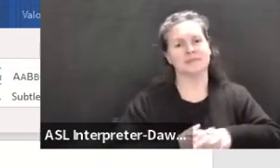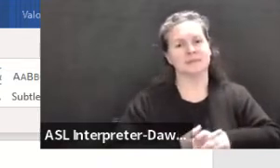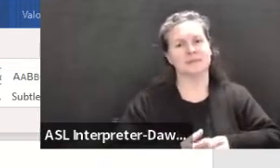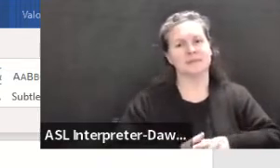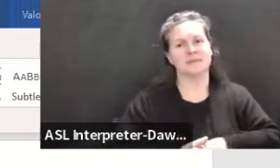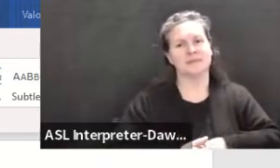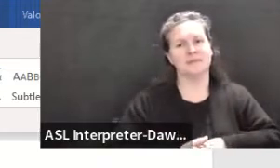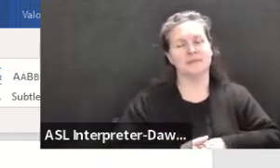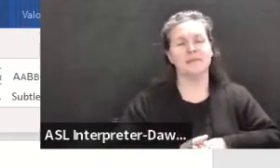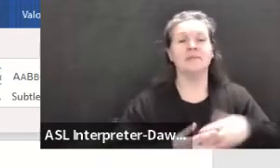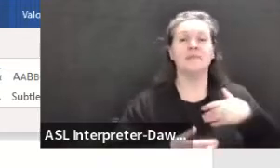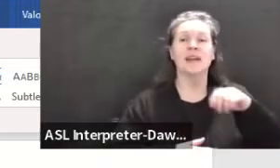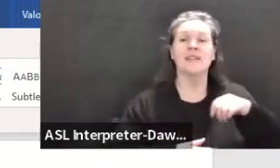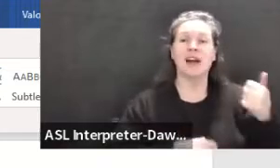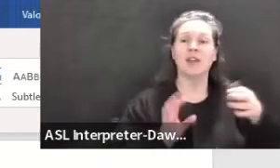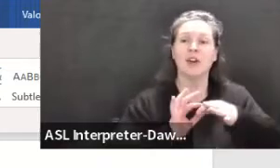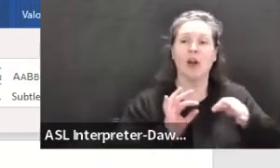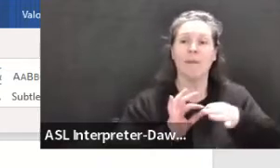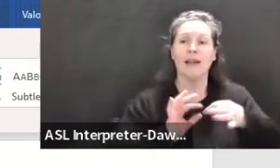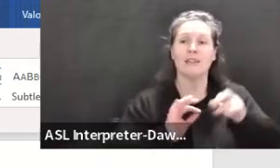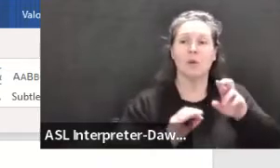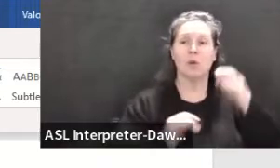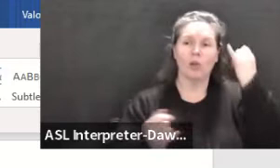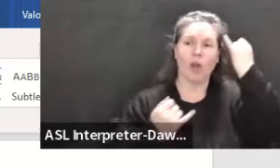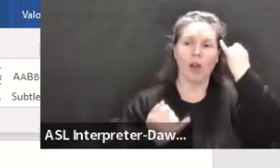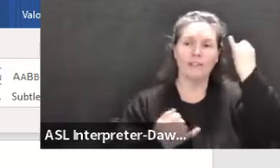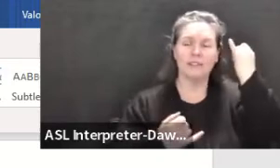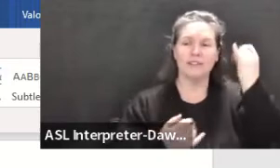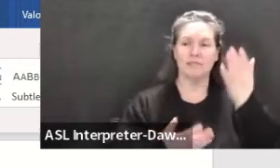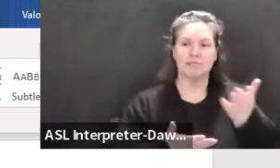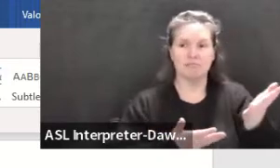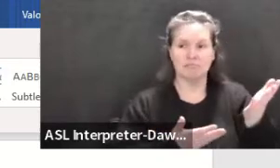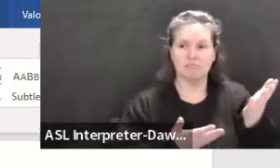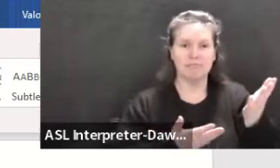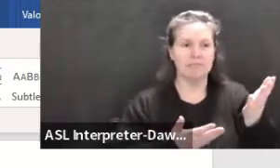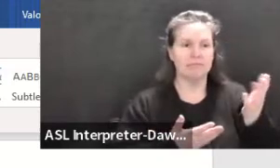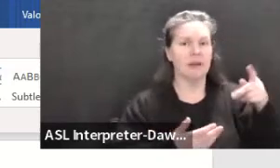[Ashley] Do we have any other comments, or thoughts now that Paula has shared